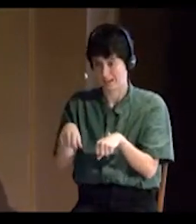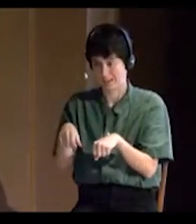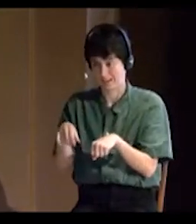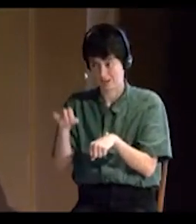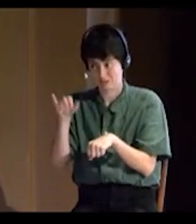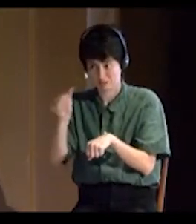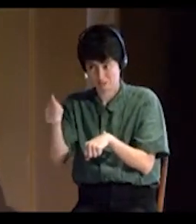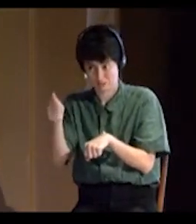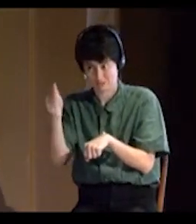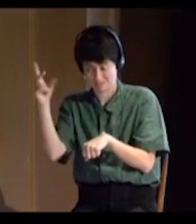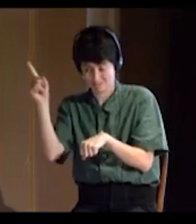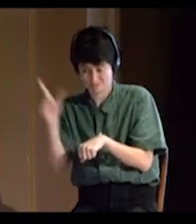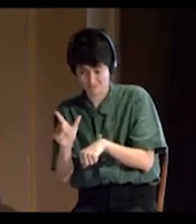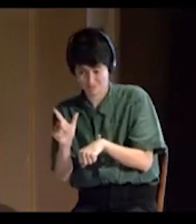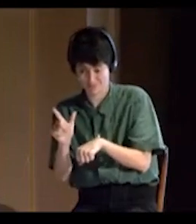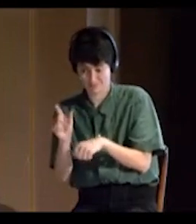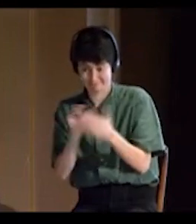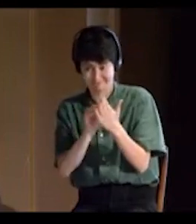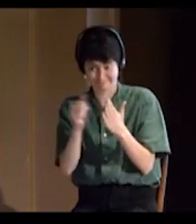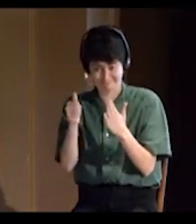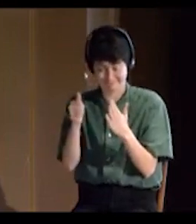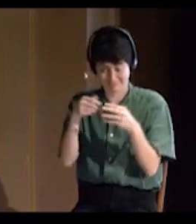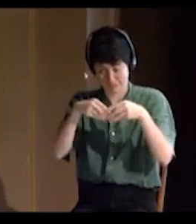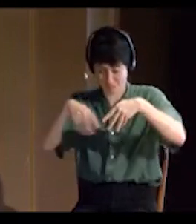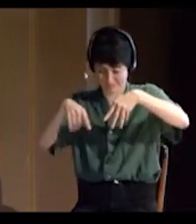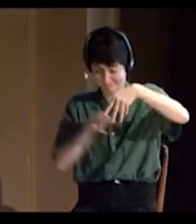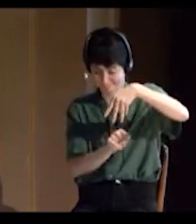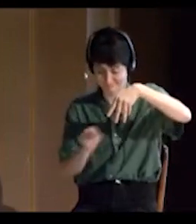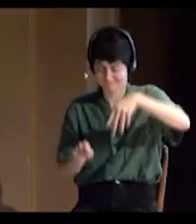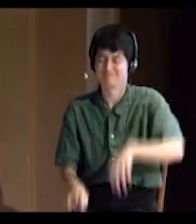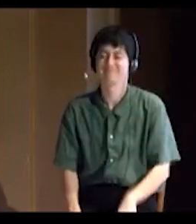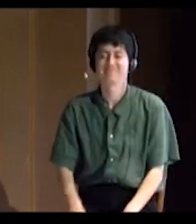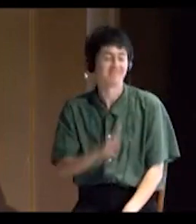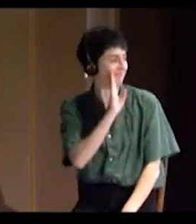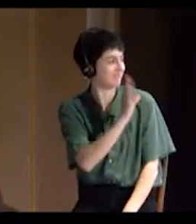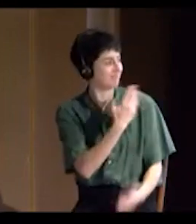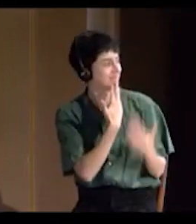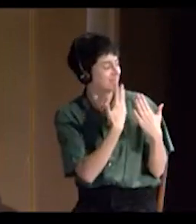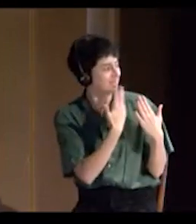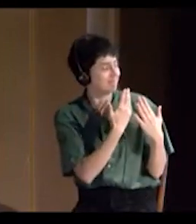I had a more general botany question and you mentioned that racemose inflorescence